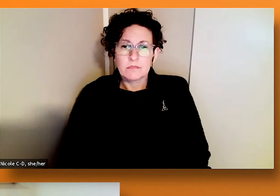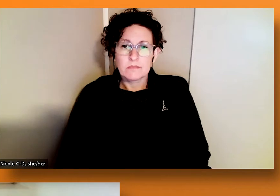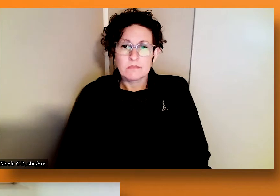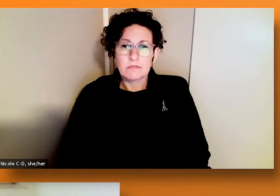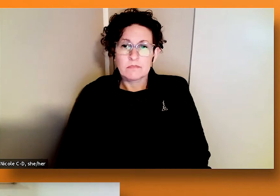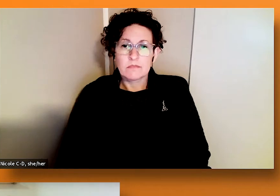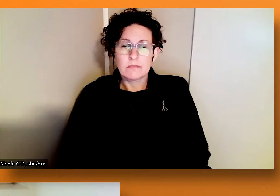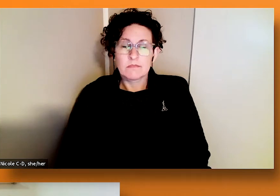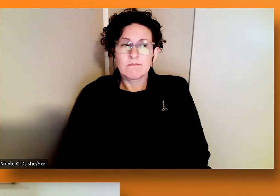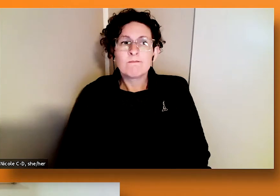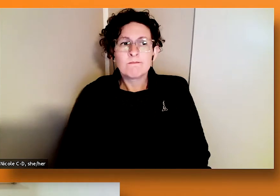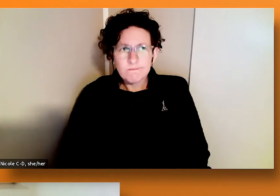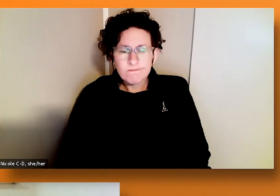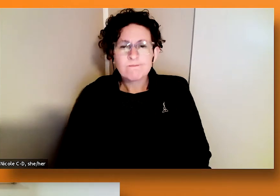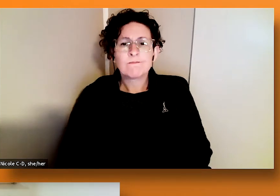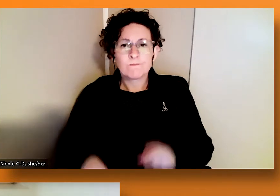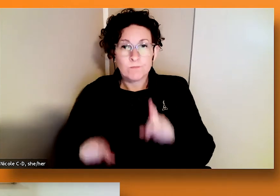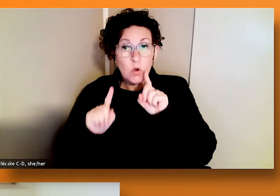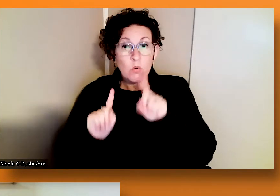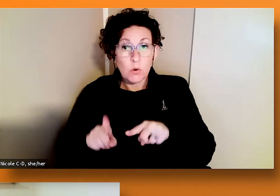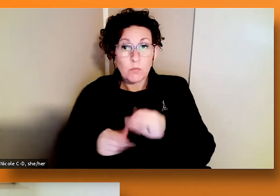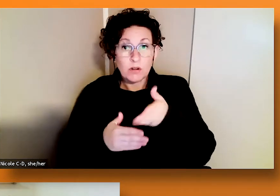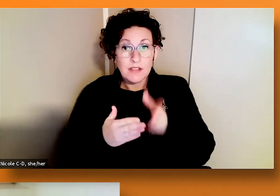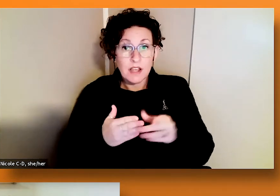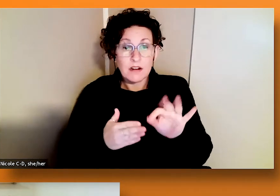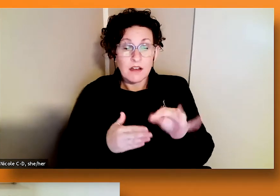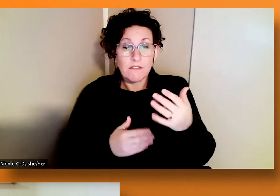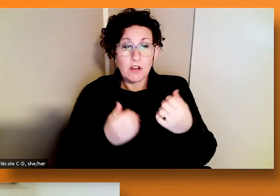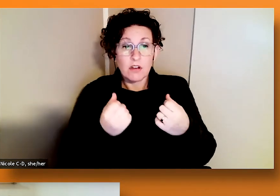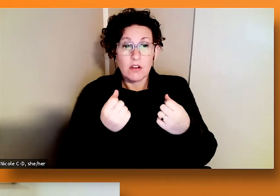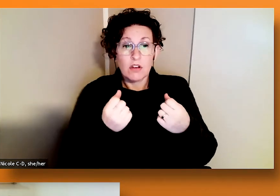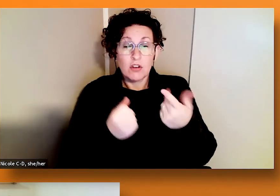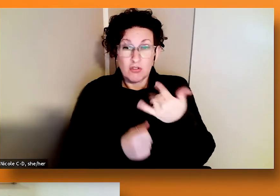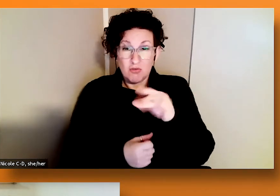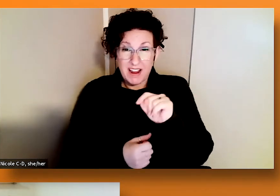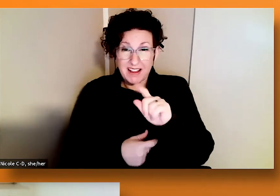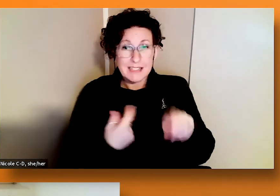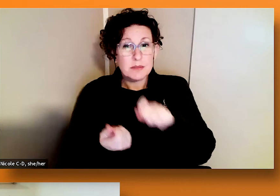The reports at the end of grants are very specific to the sponsor.